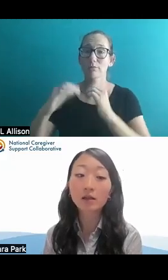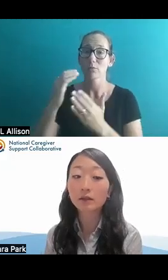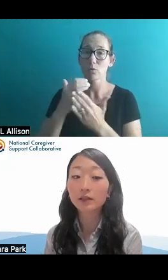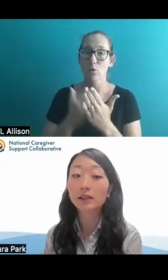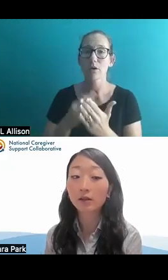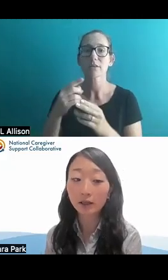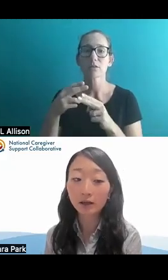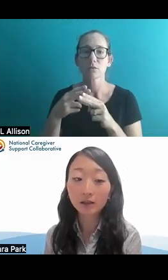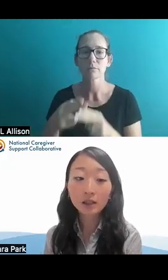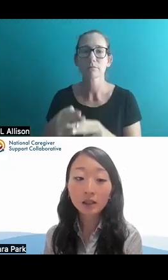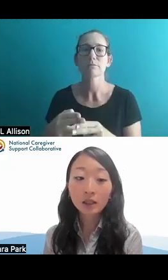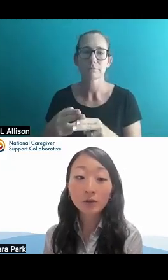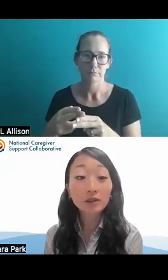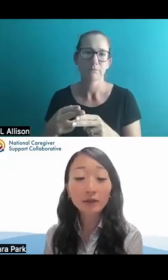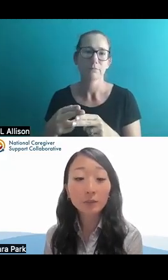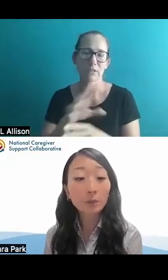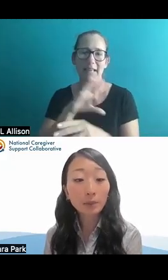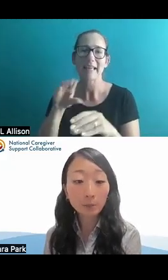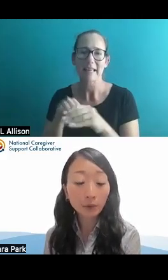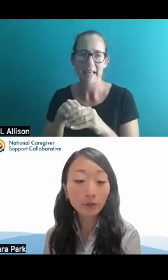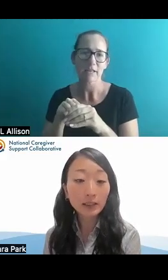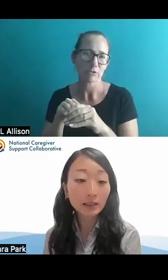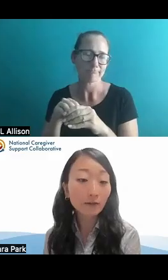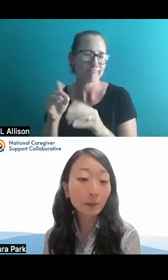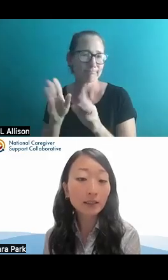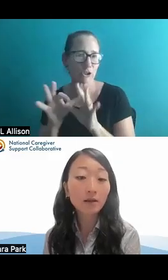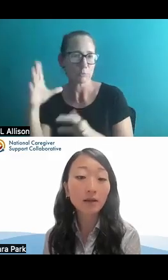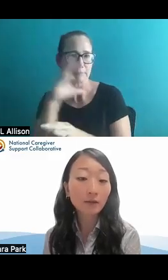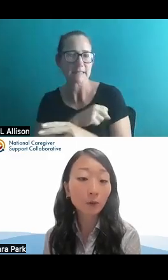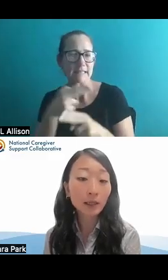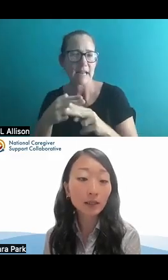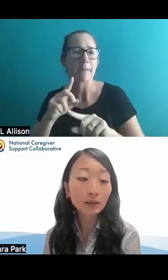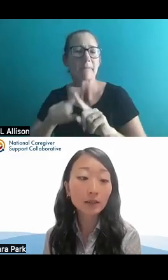Caregivers in Healthcare, which is available in both a self-paced online format as well